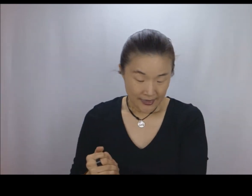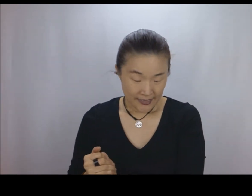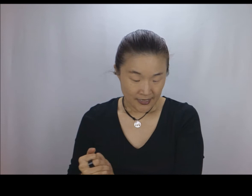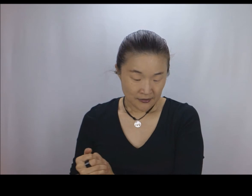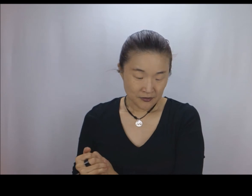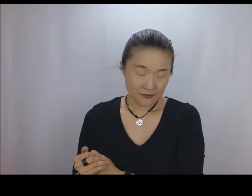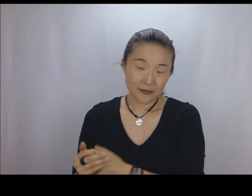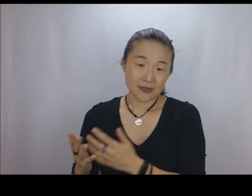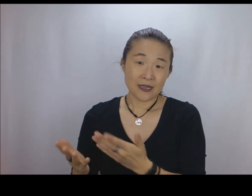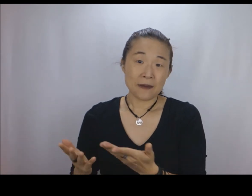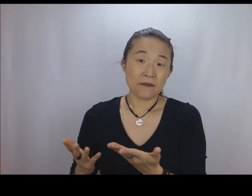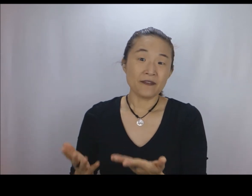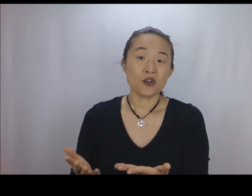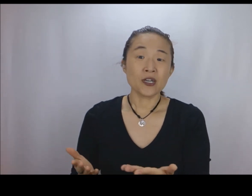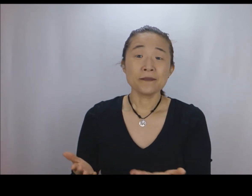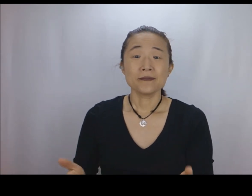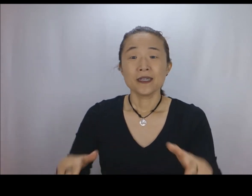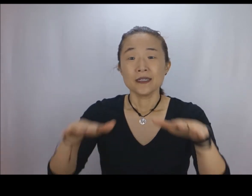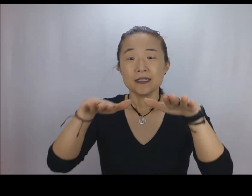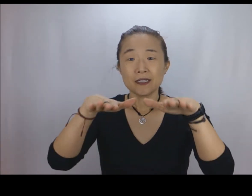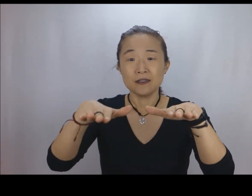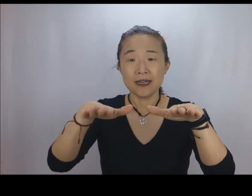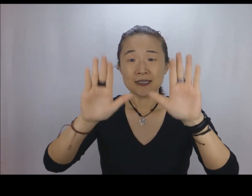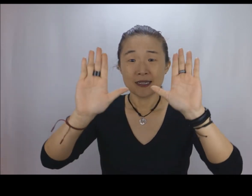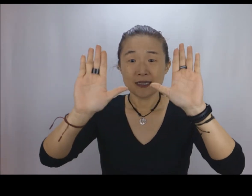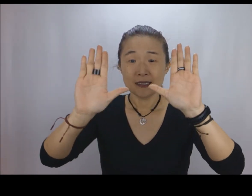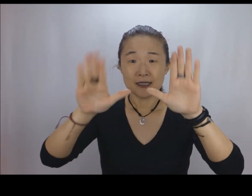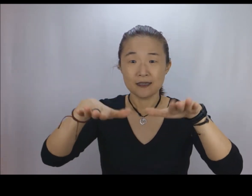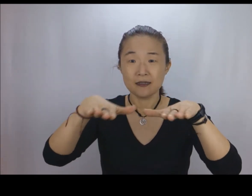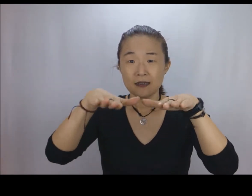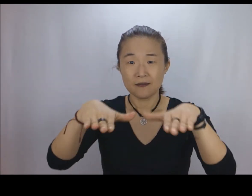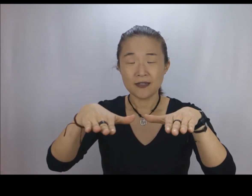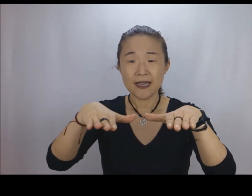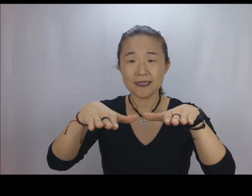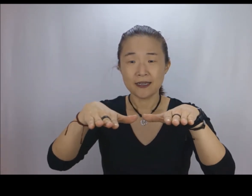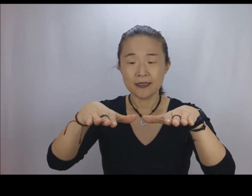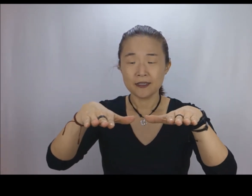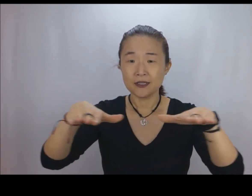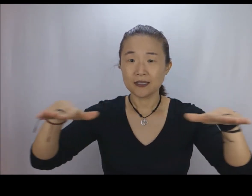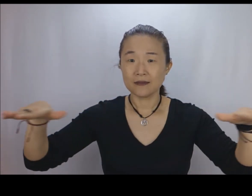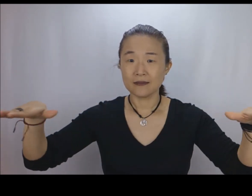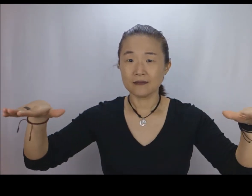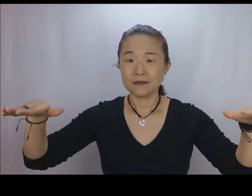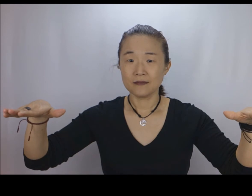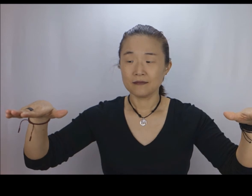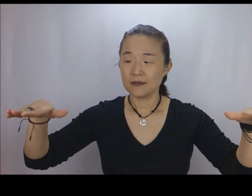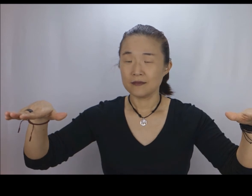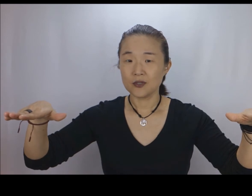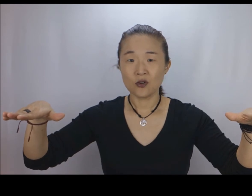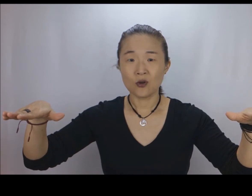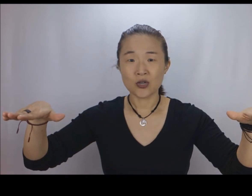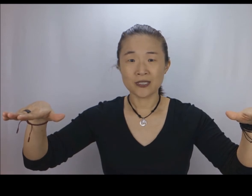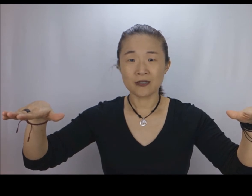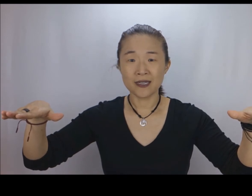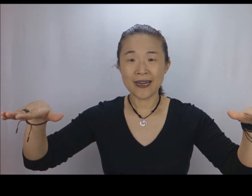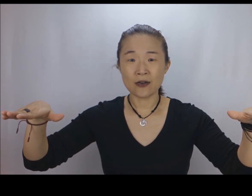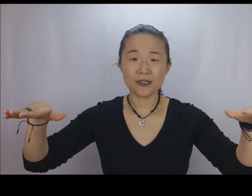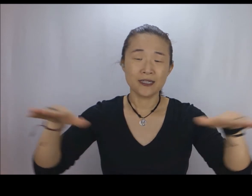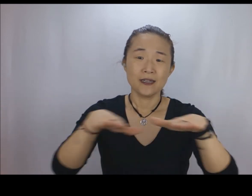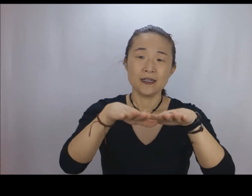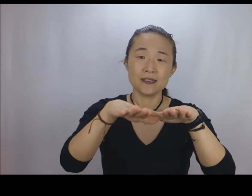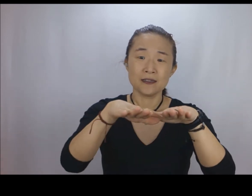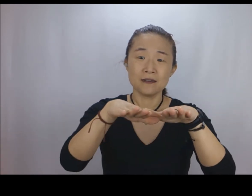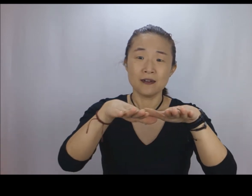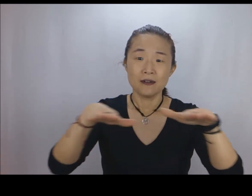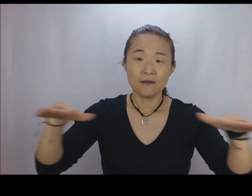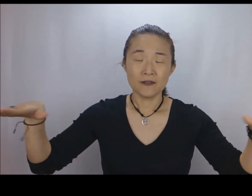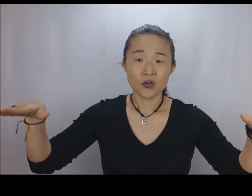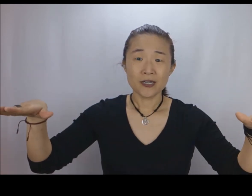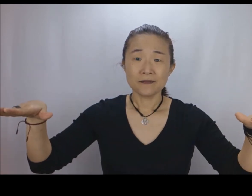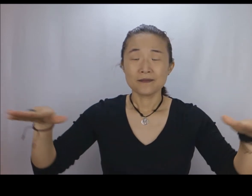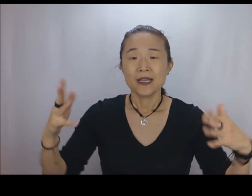And then you have a floor. Take two hands like this, flat, and then just go horizontally out, so floor.